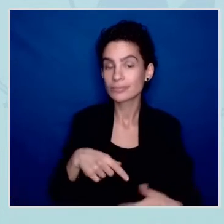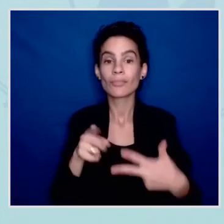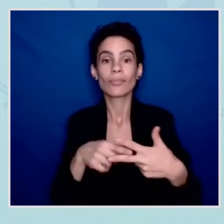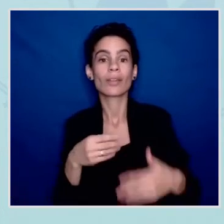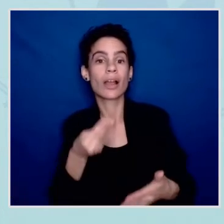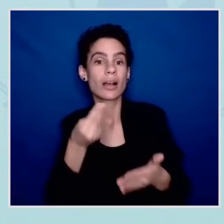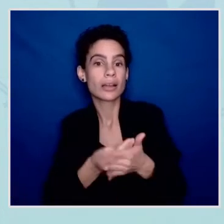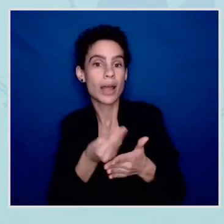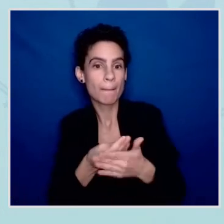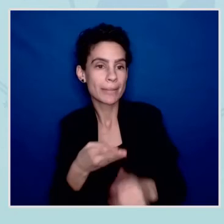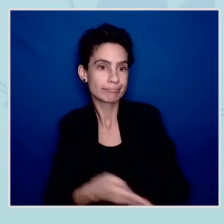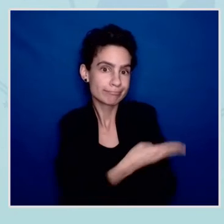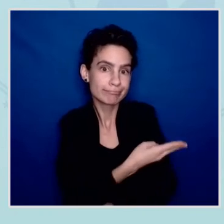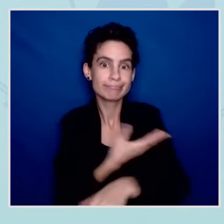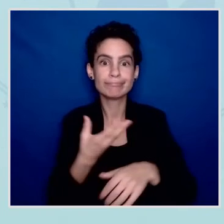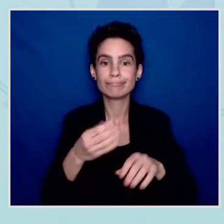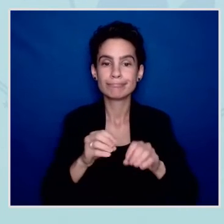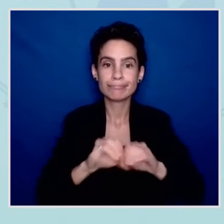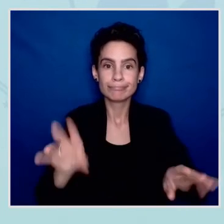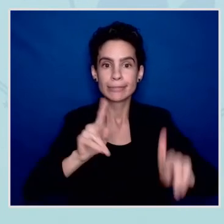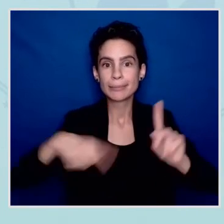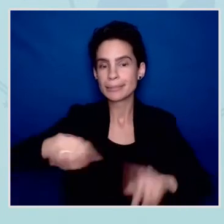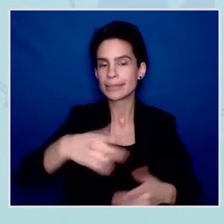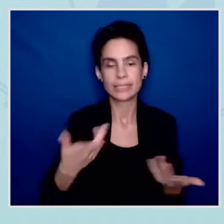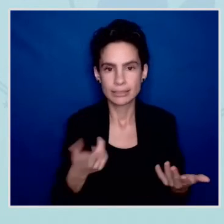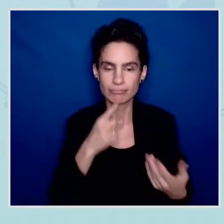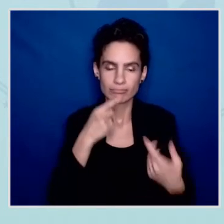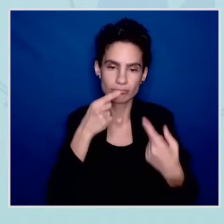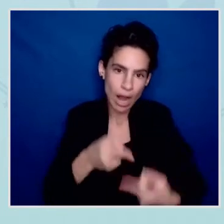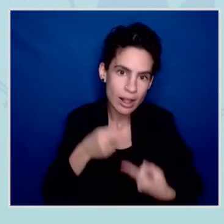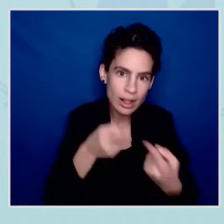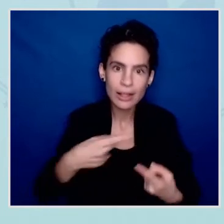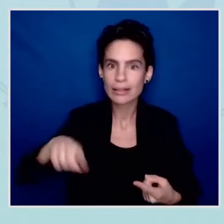OUT THAT THE MOST URGENT NEED